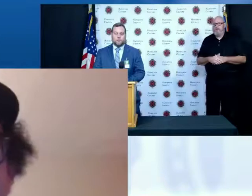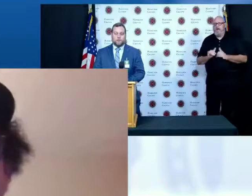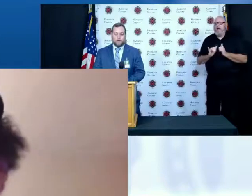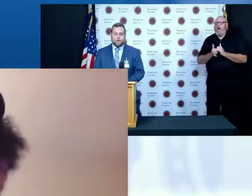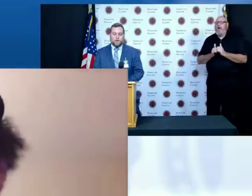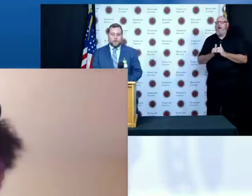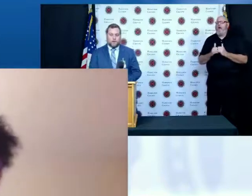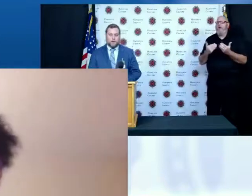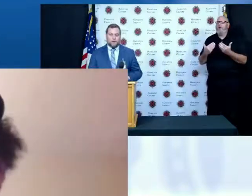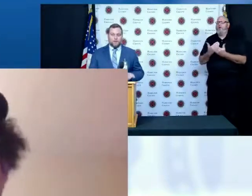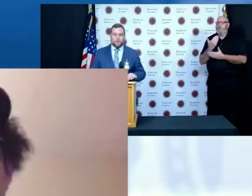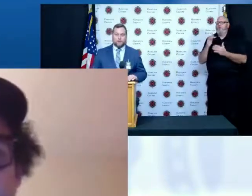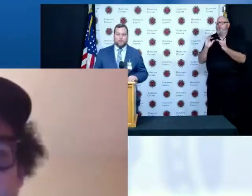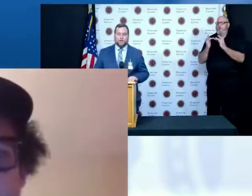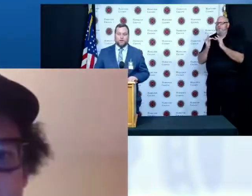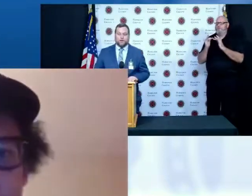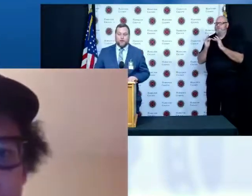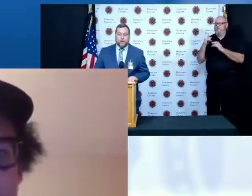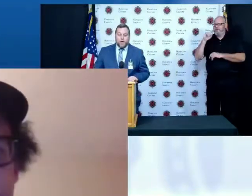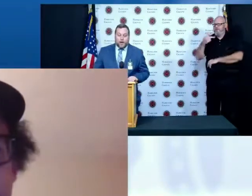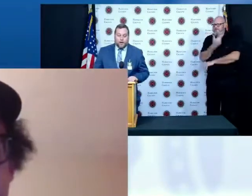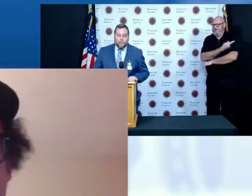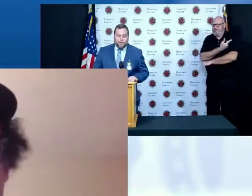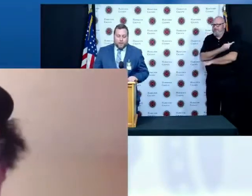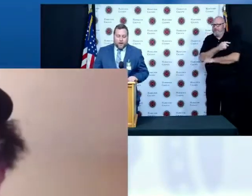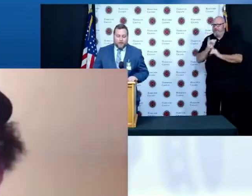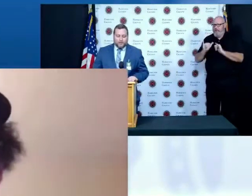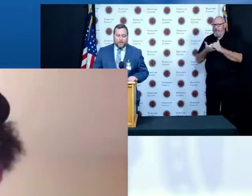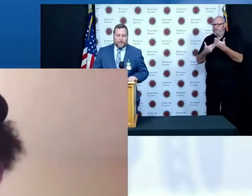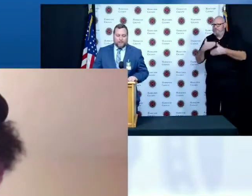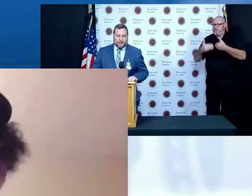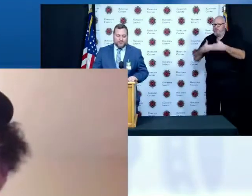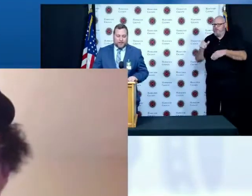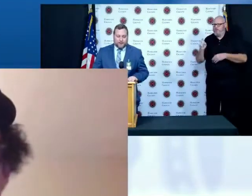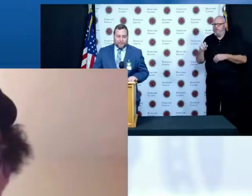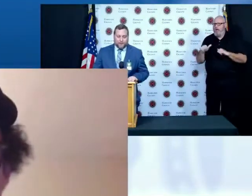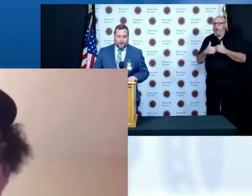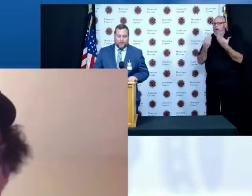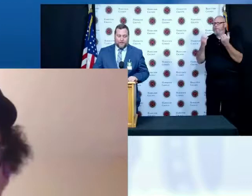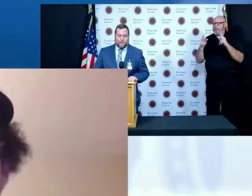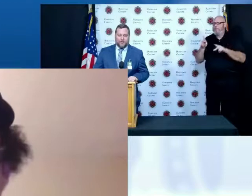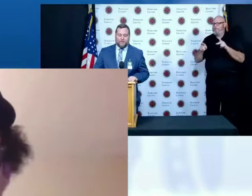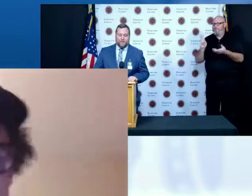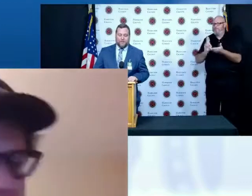vaccinated since it opened up I don't actually have an exact number of how many have been